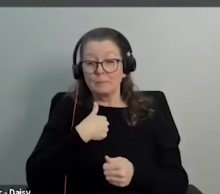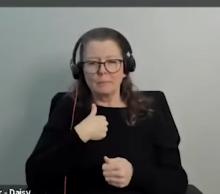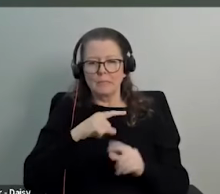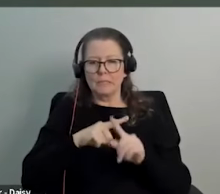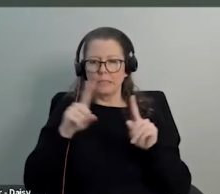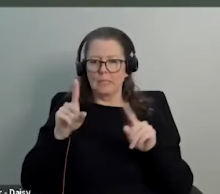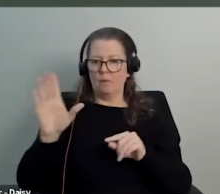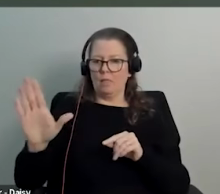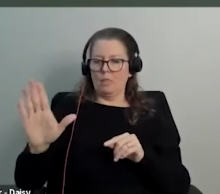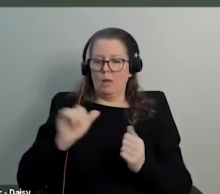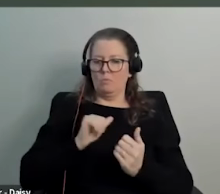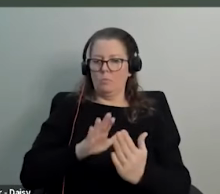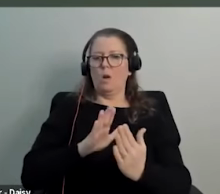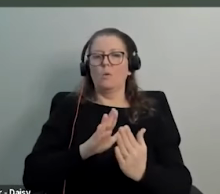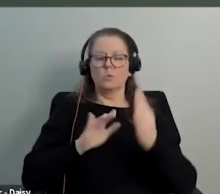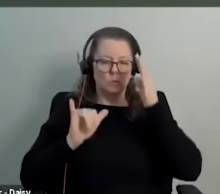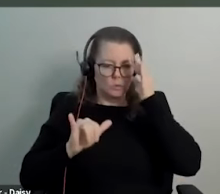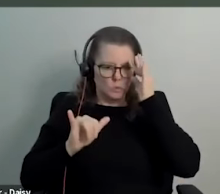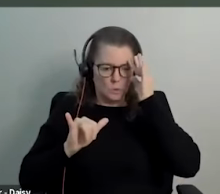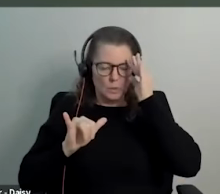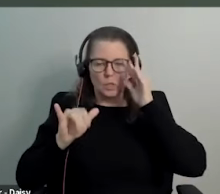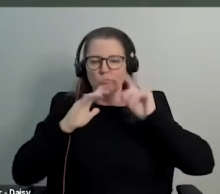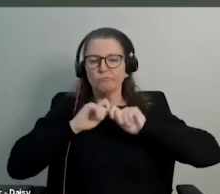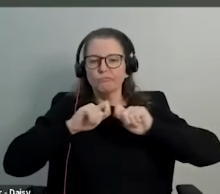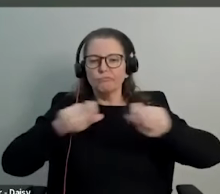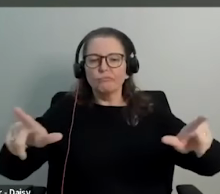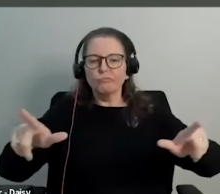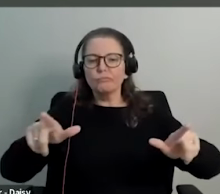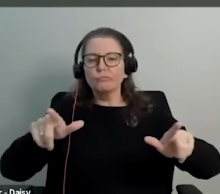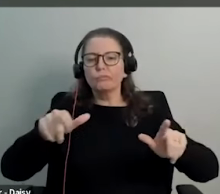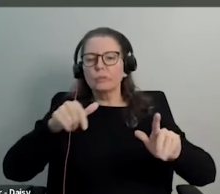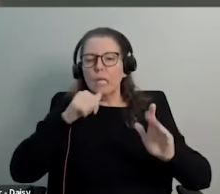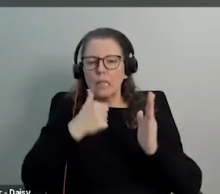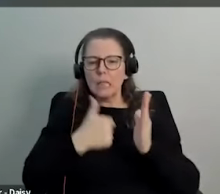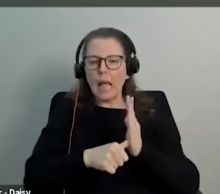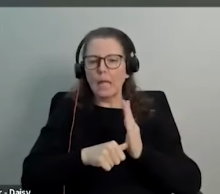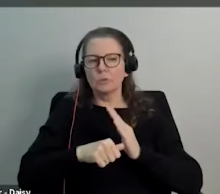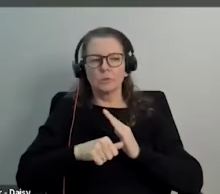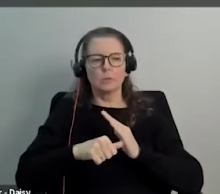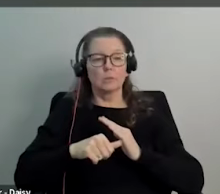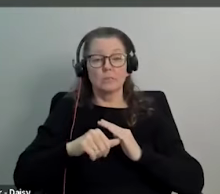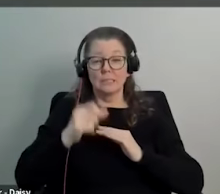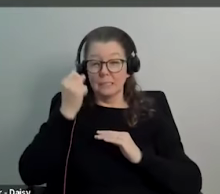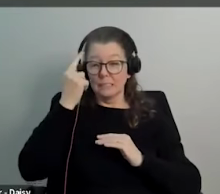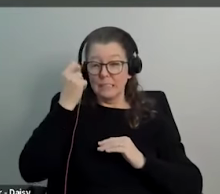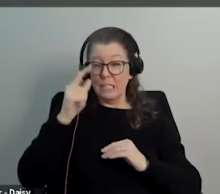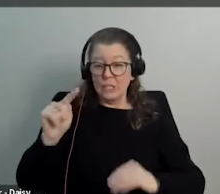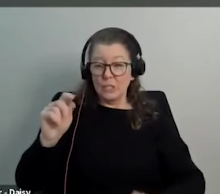And so my predecessor would send letters that the tone is very threatening, and very just kind of, uh.